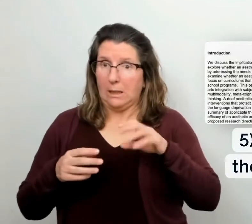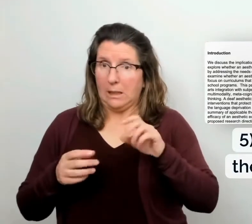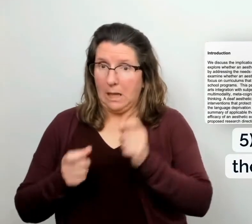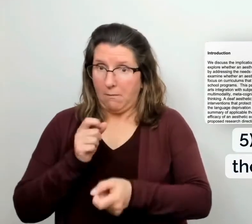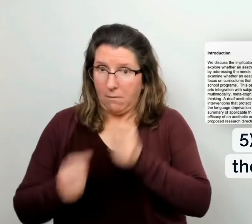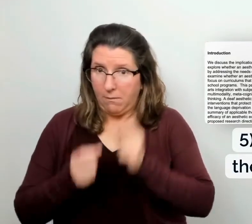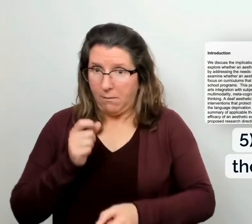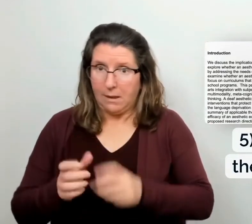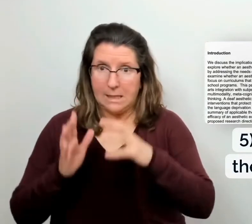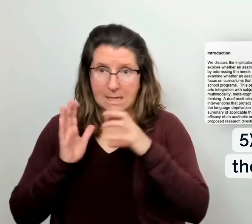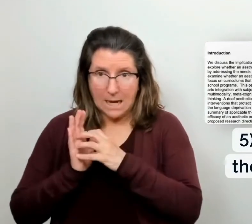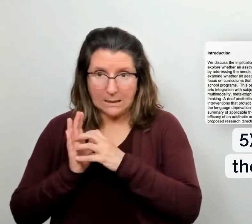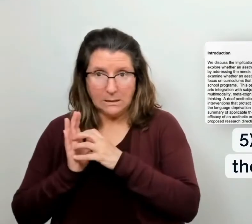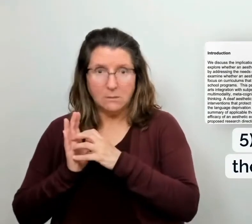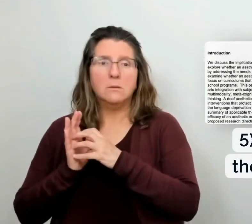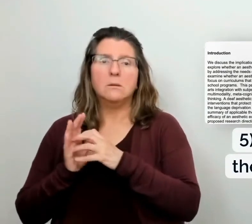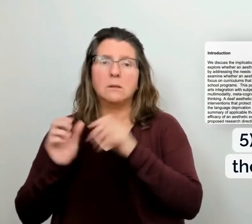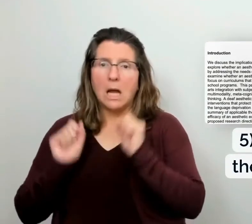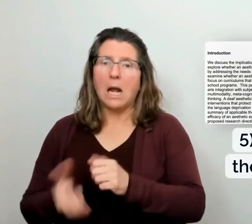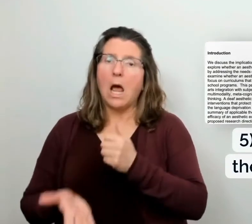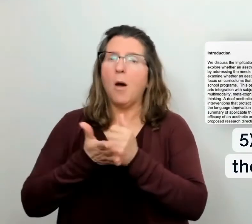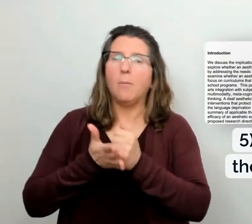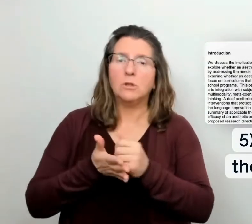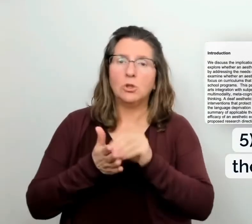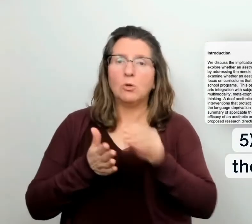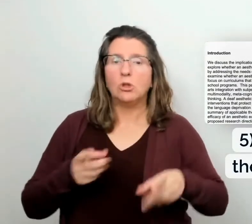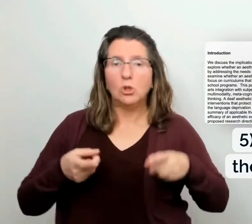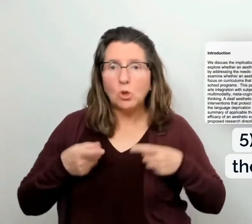Text-to-speech technology can help students with the editing process.